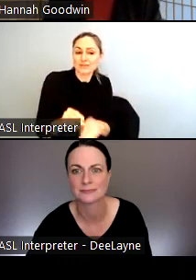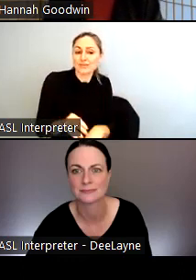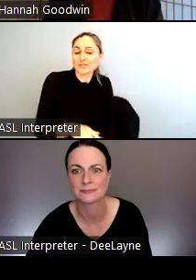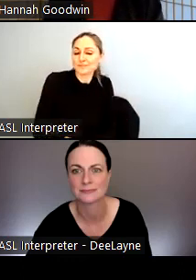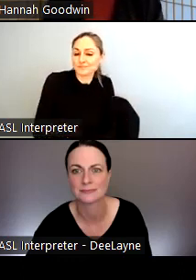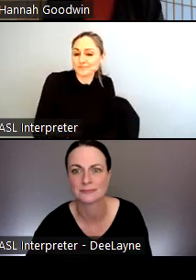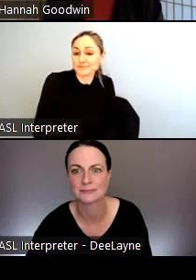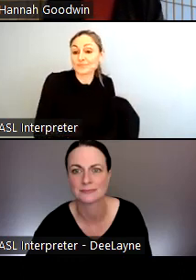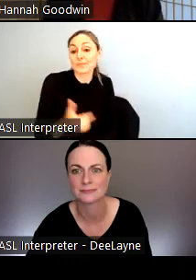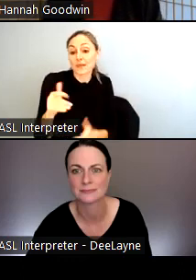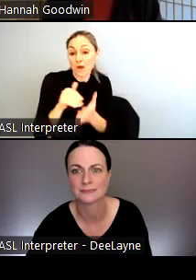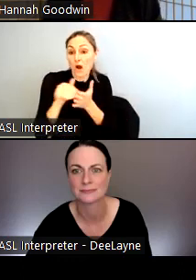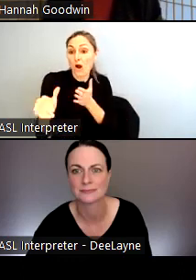Often in this situation,